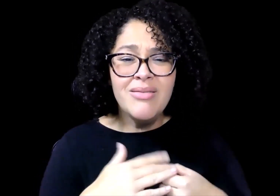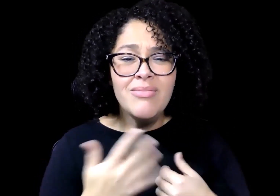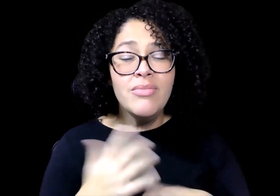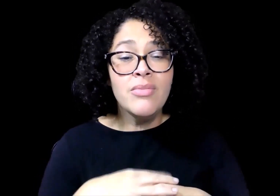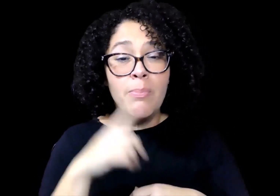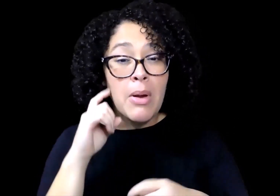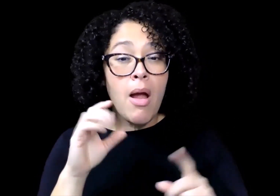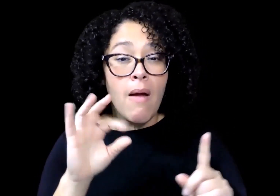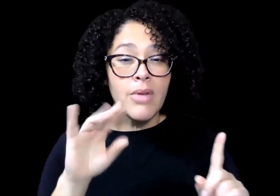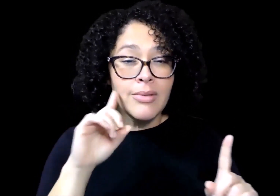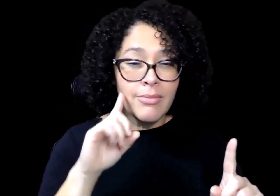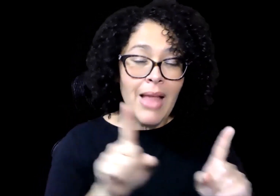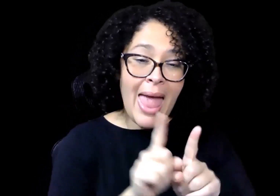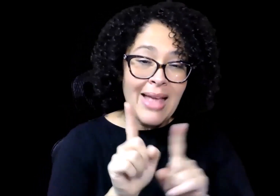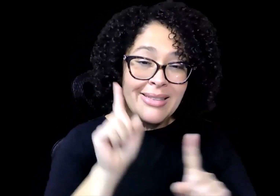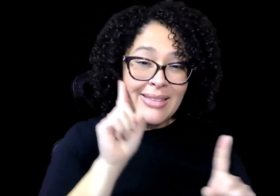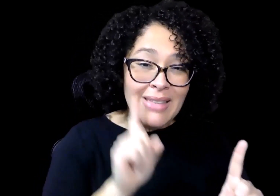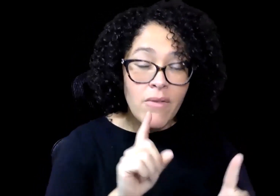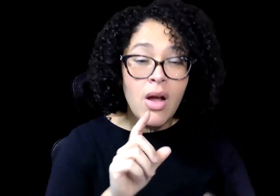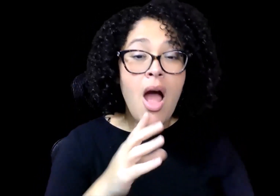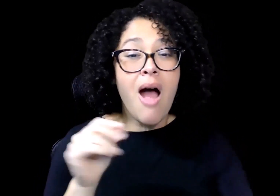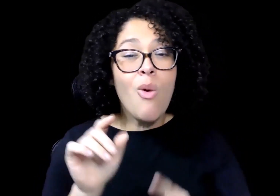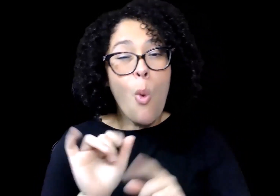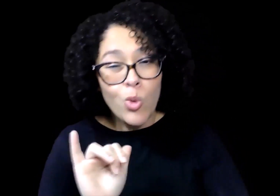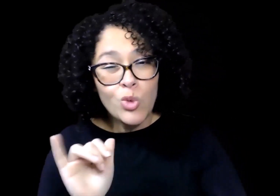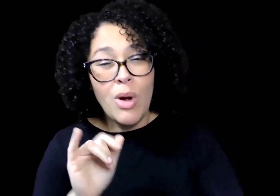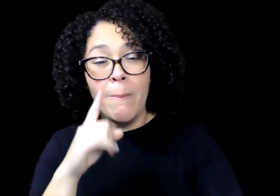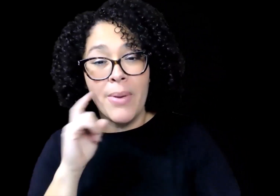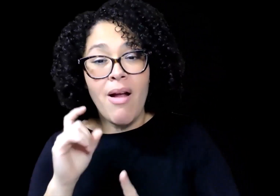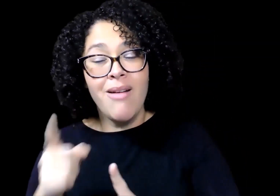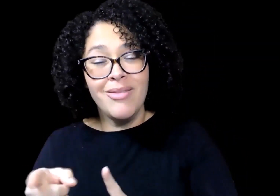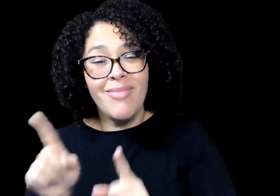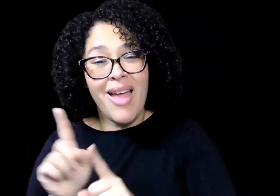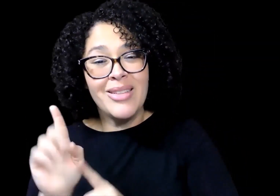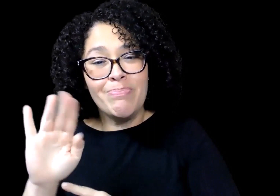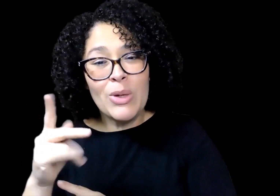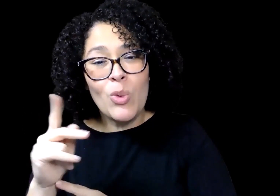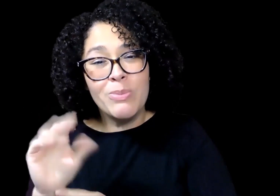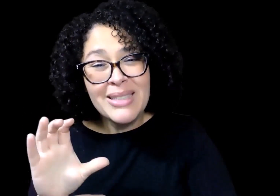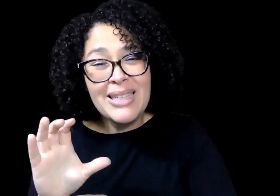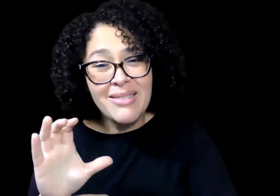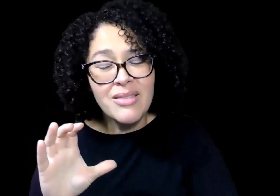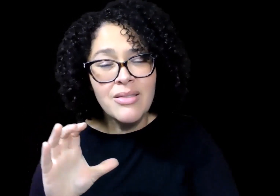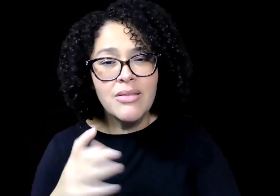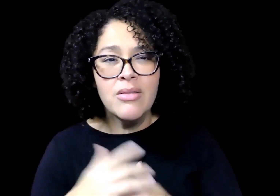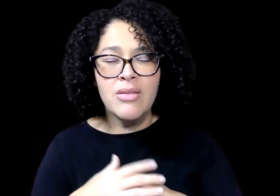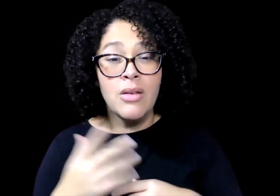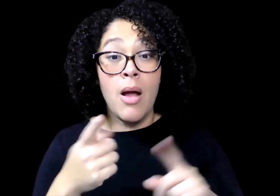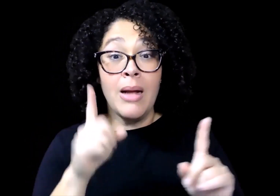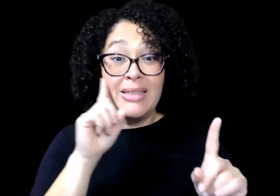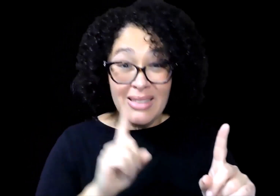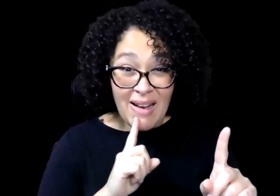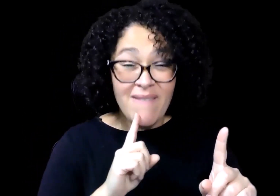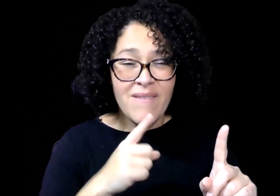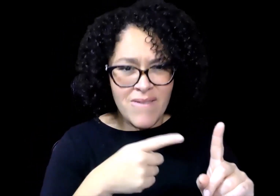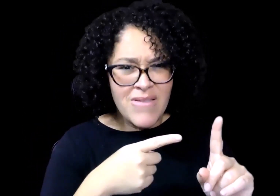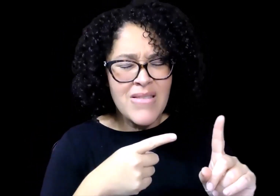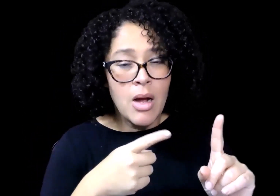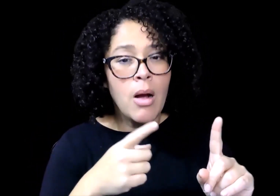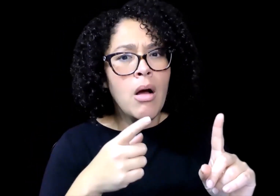it's real it's oppressive and as a deaf person who is also by puck it happens even more